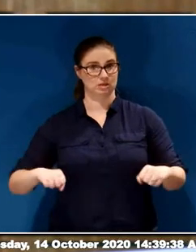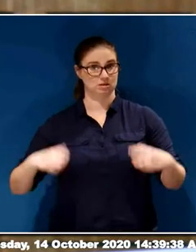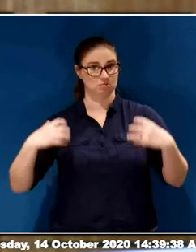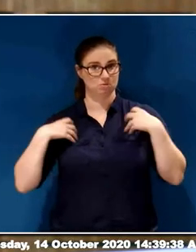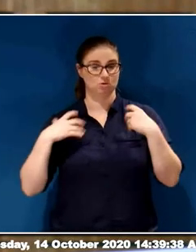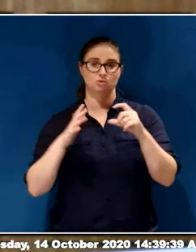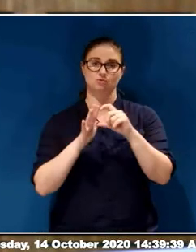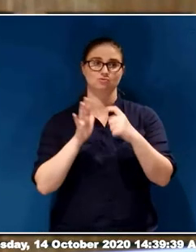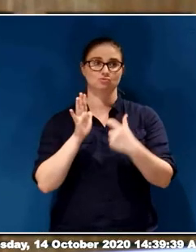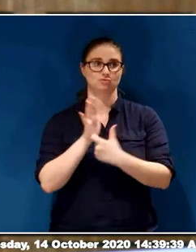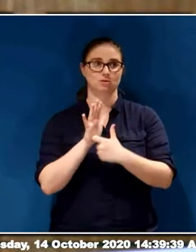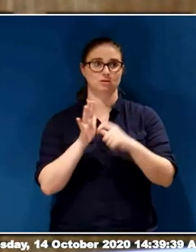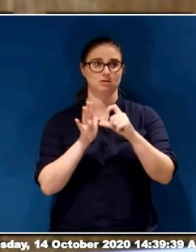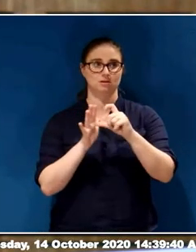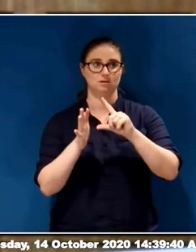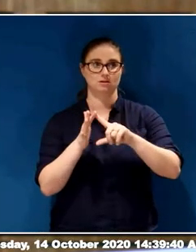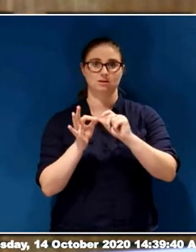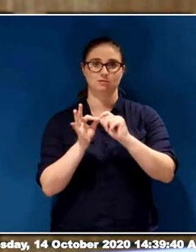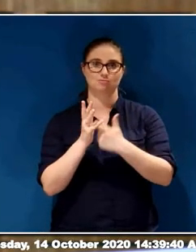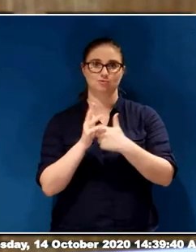the great proponents of inclusive education.